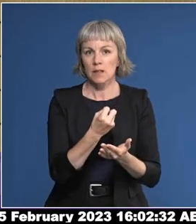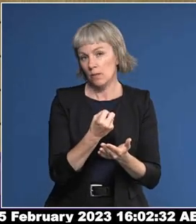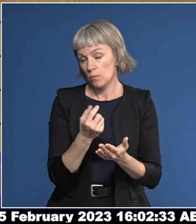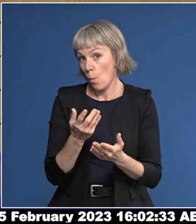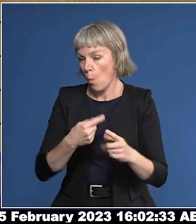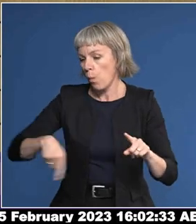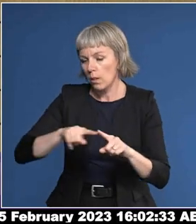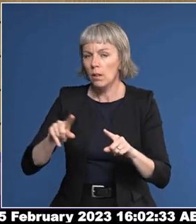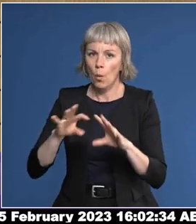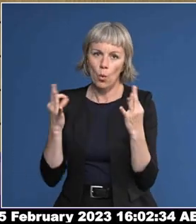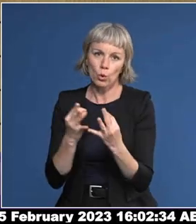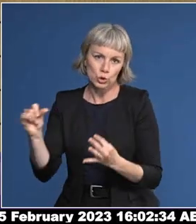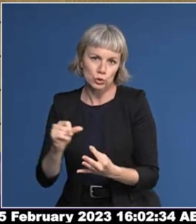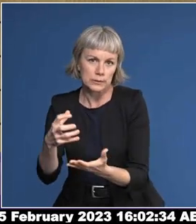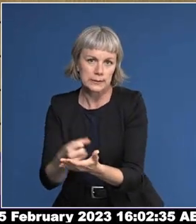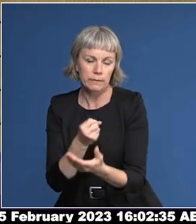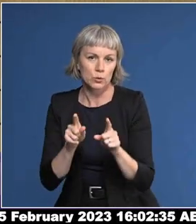And in particular, I'm thinking about worker screening there.